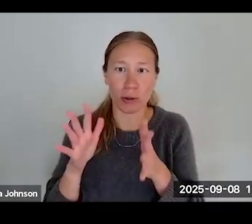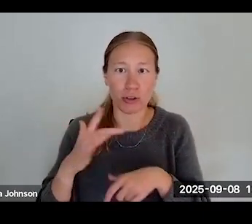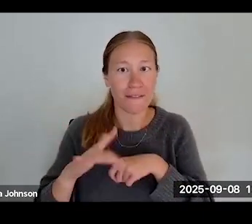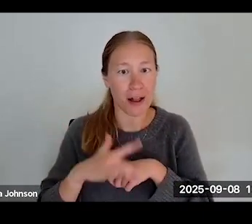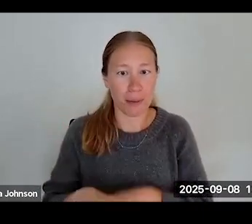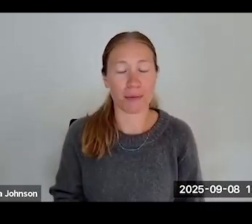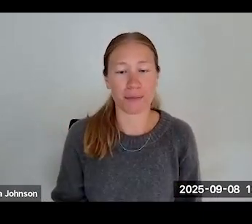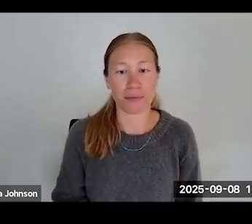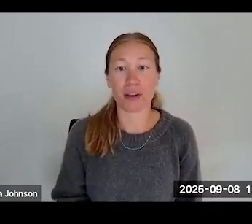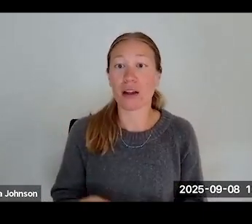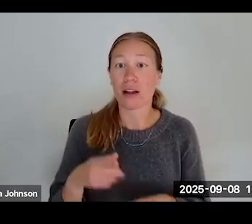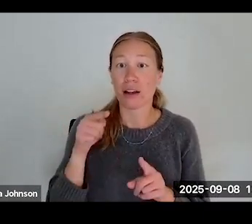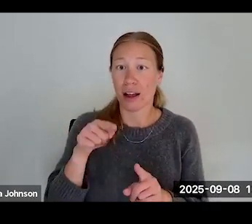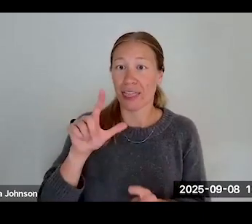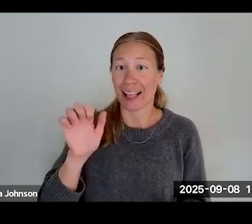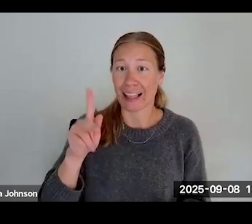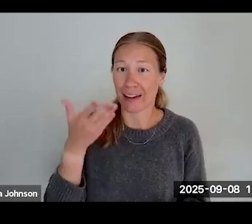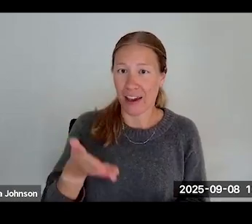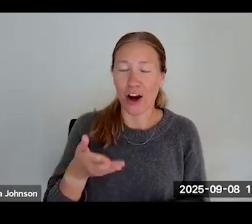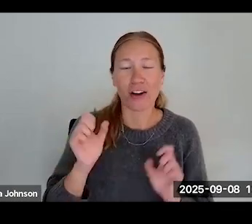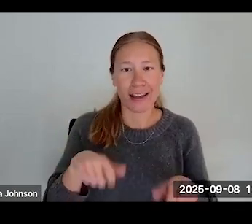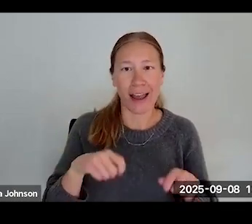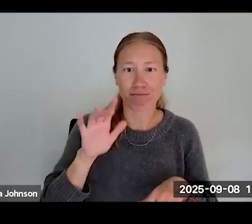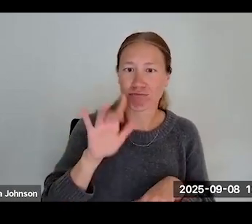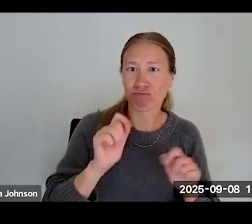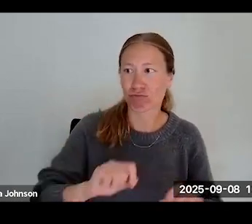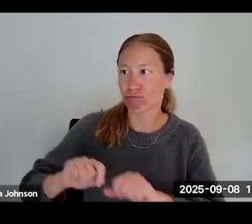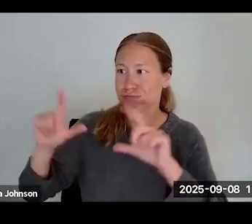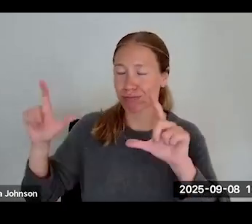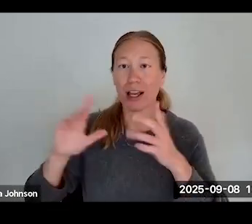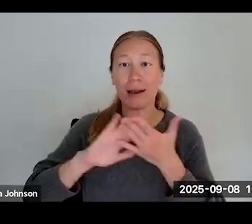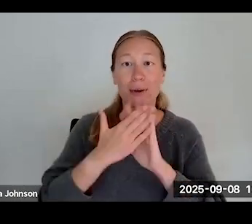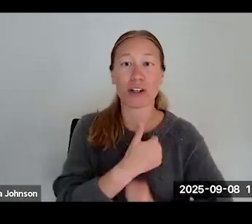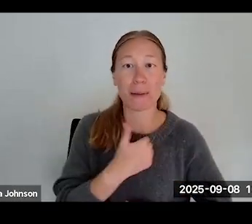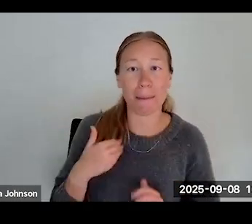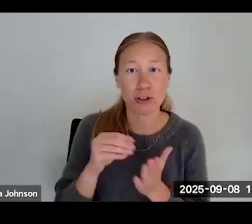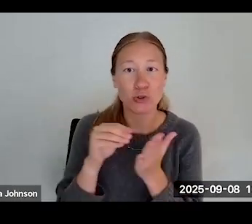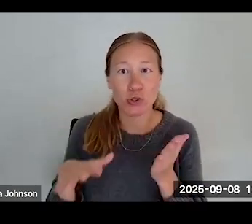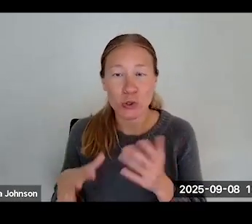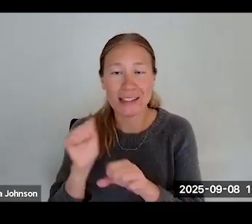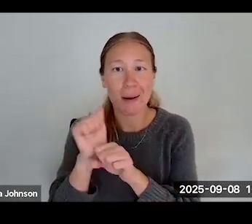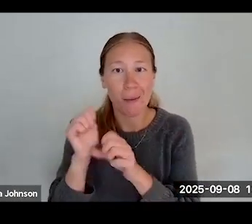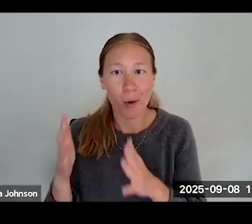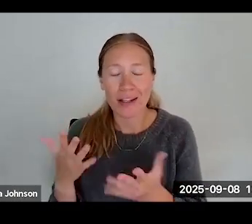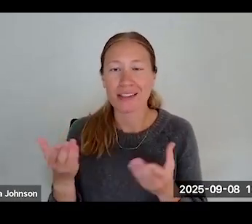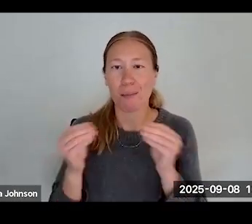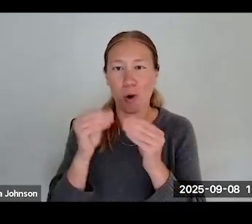The link that's provided in the slide deck will connect U of M community members, students, and employees to more information about these services